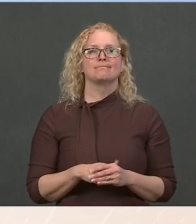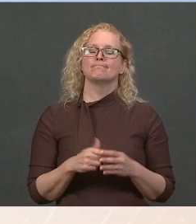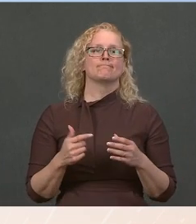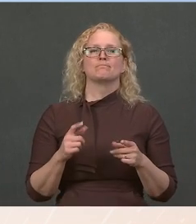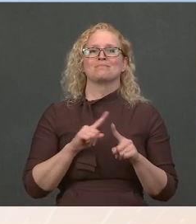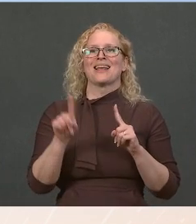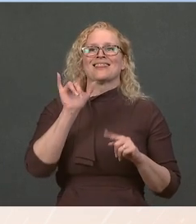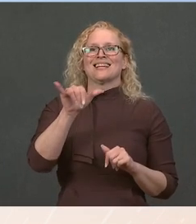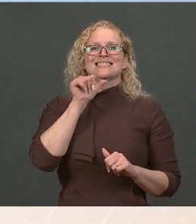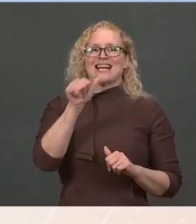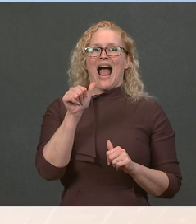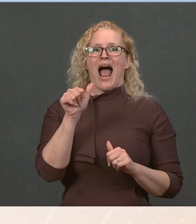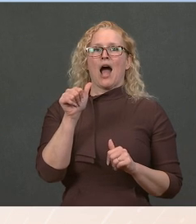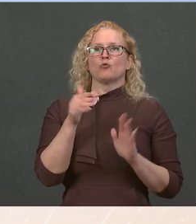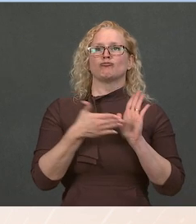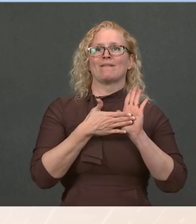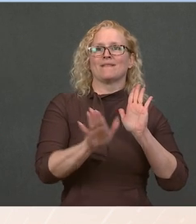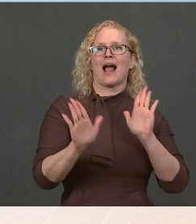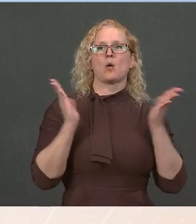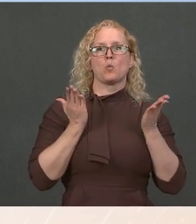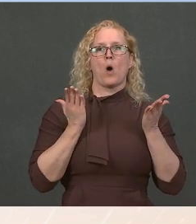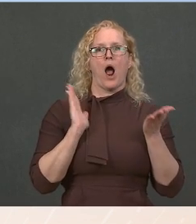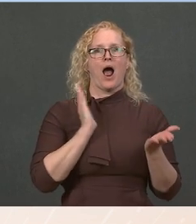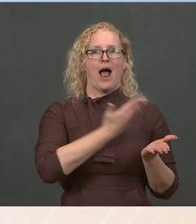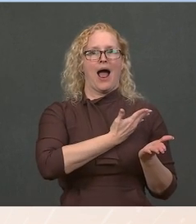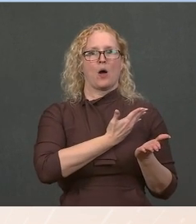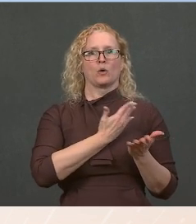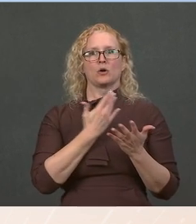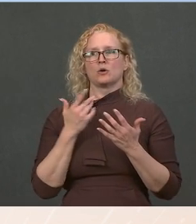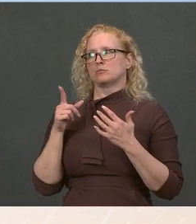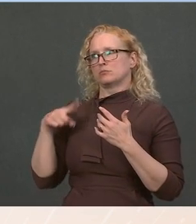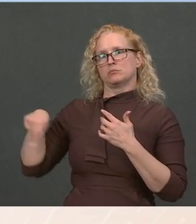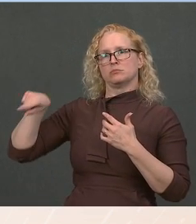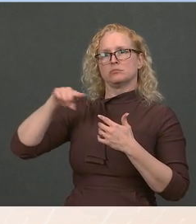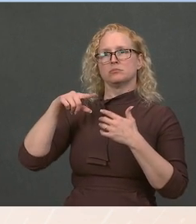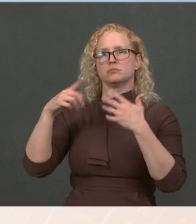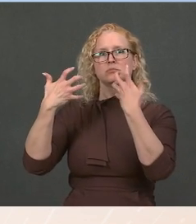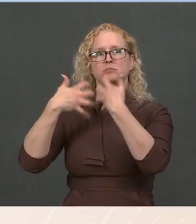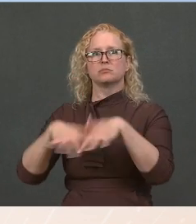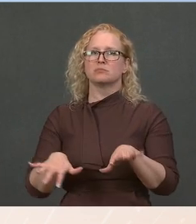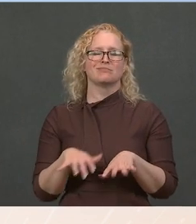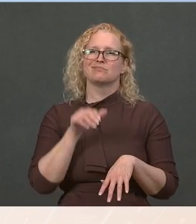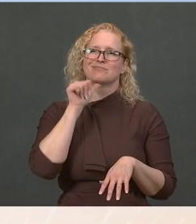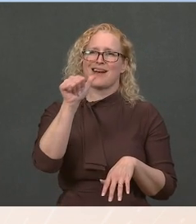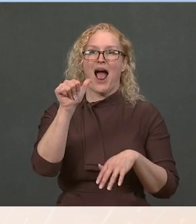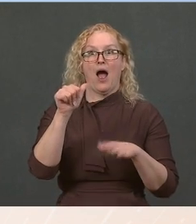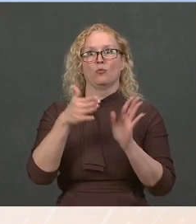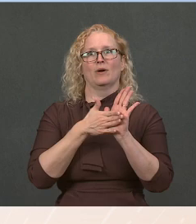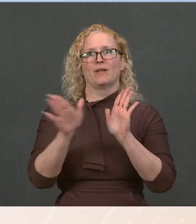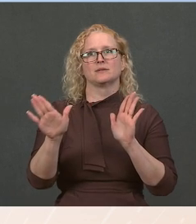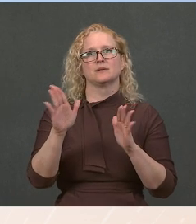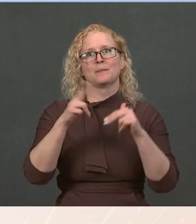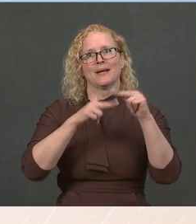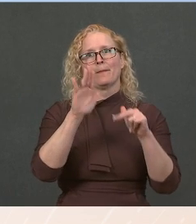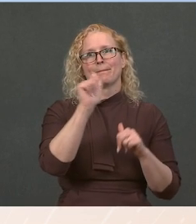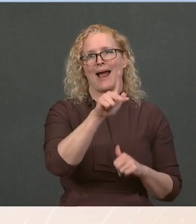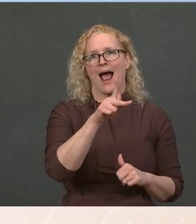The Press: Okay. And then we -- I think you were asked about the President, but in terms of -- on the staff side of things, obviously your team put together the budget analysis last night --